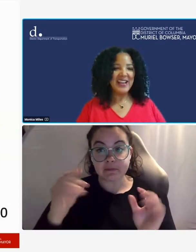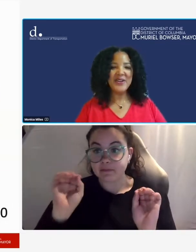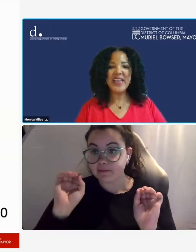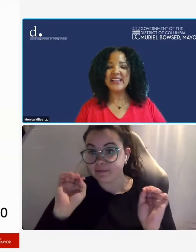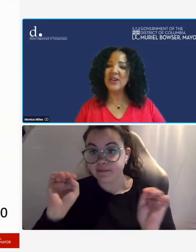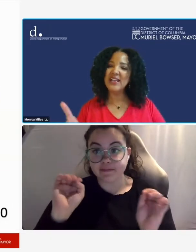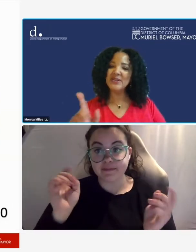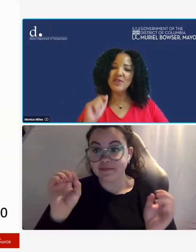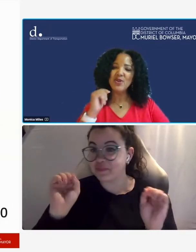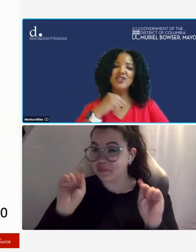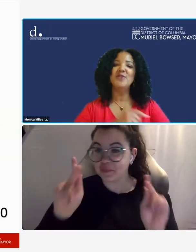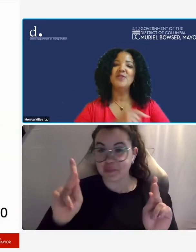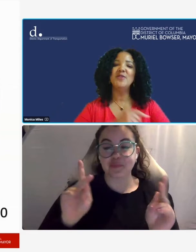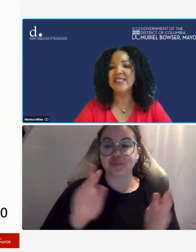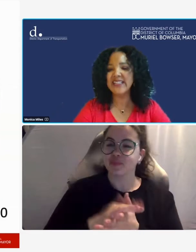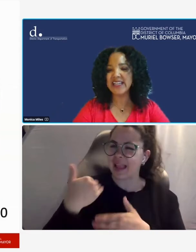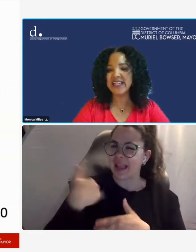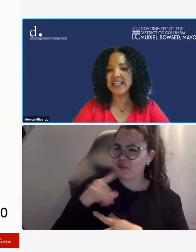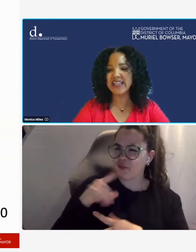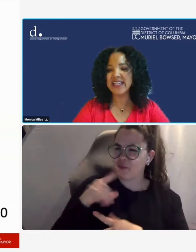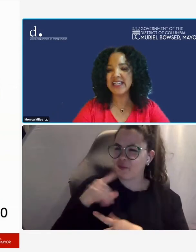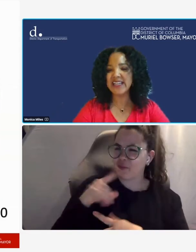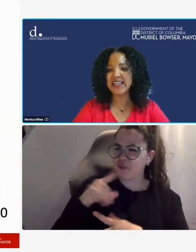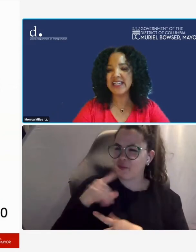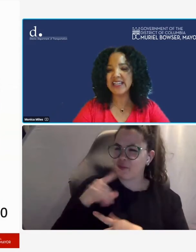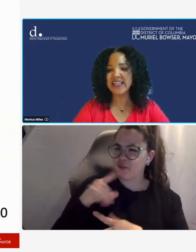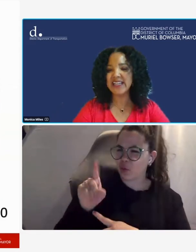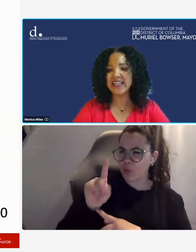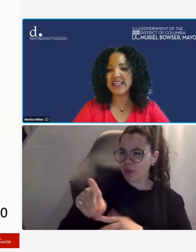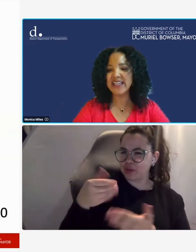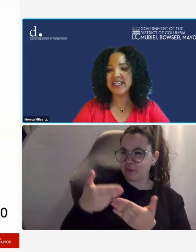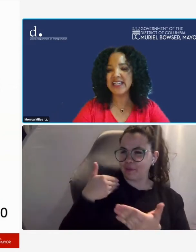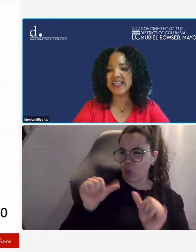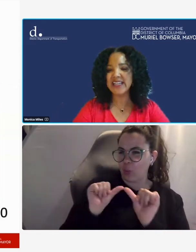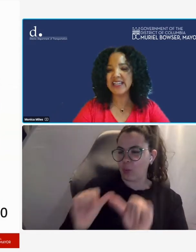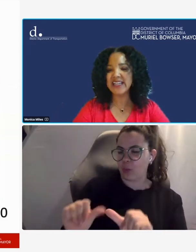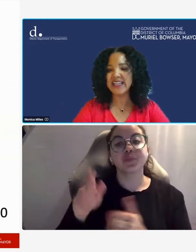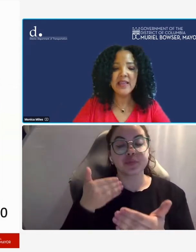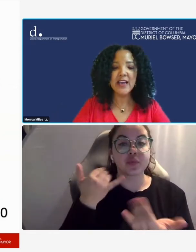okay so i do have a question before we go to the next slide so now that we know that um that this